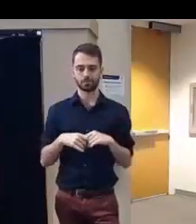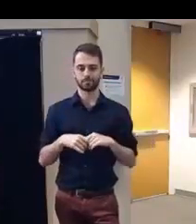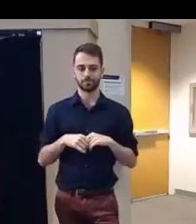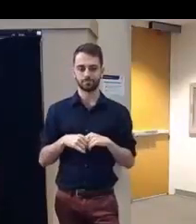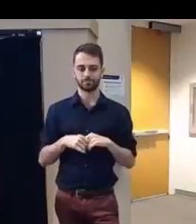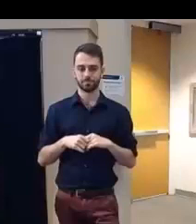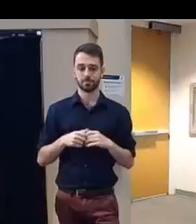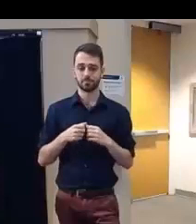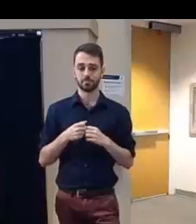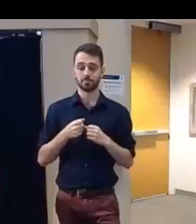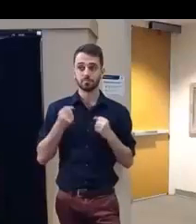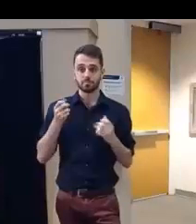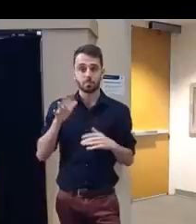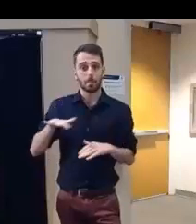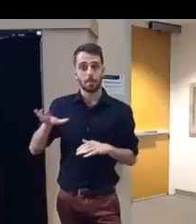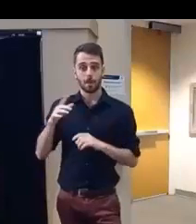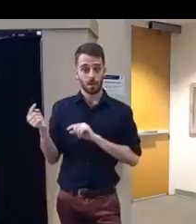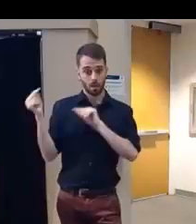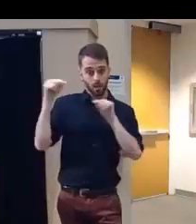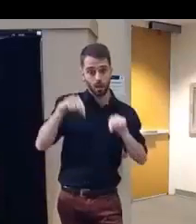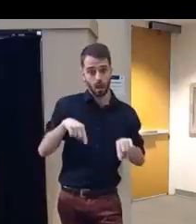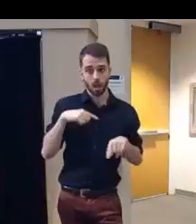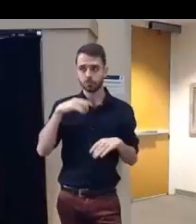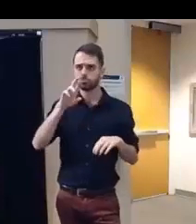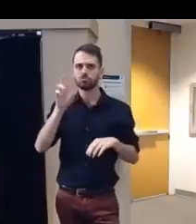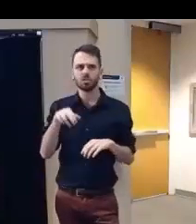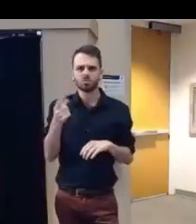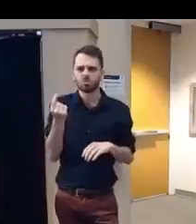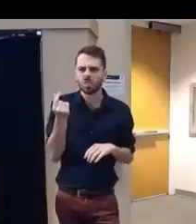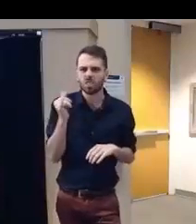had never even set foot in Rochester because now of course we're doing virtual interviewing